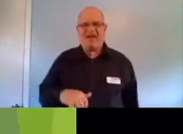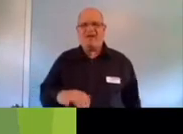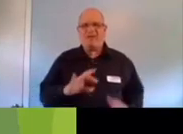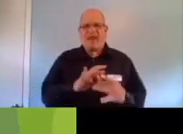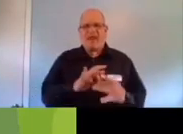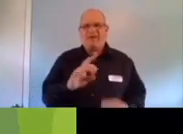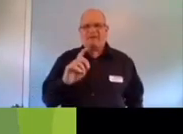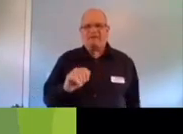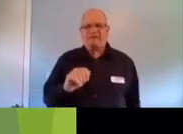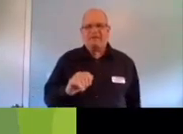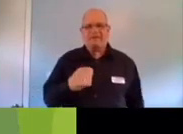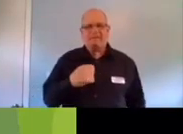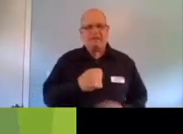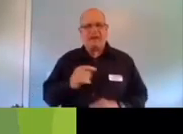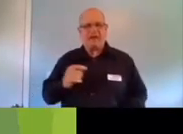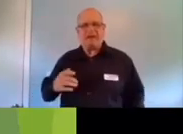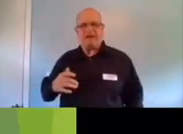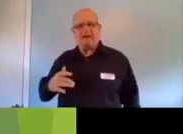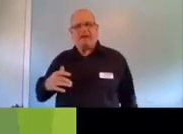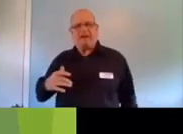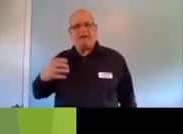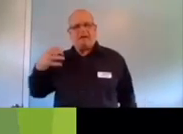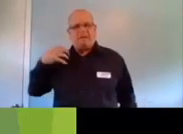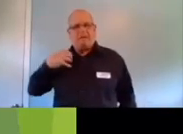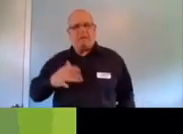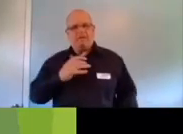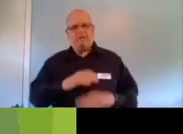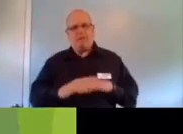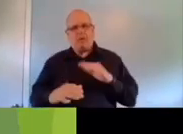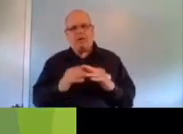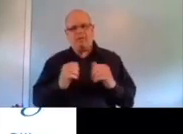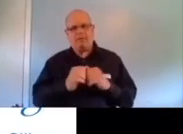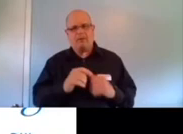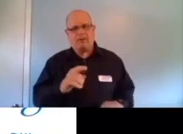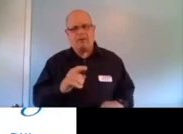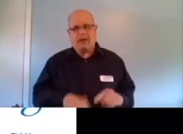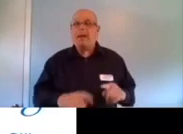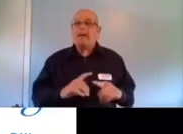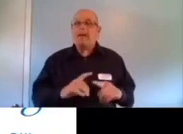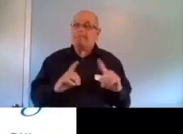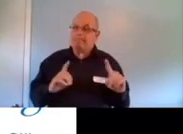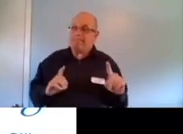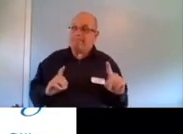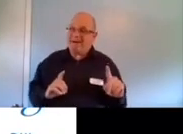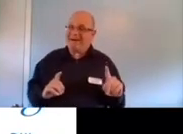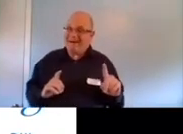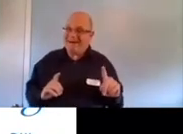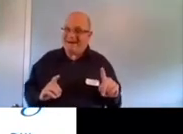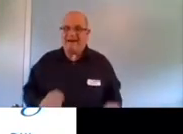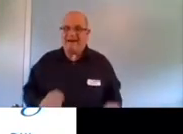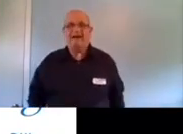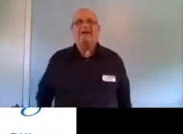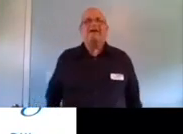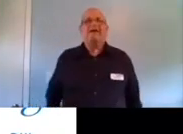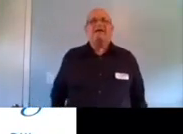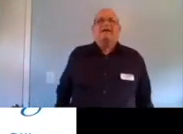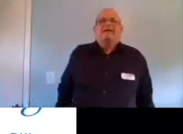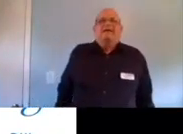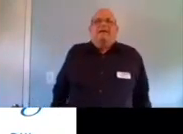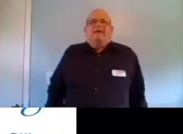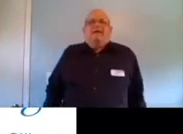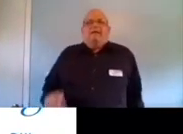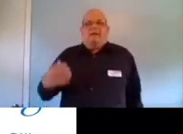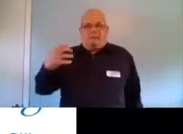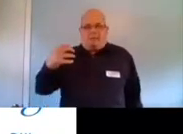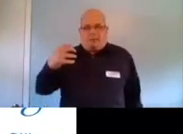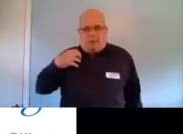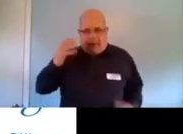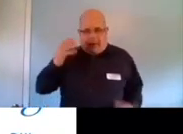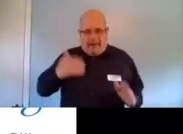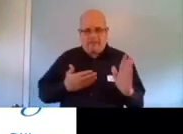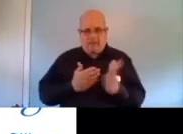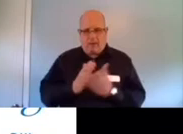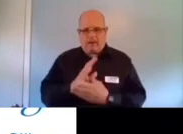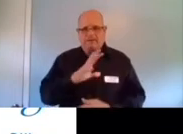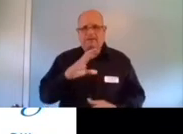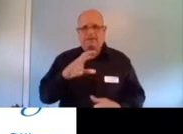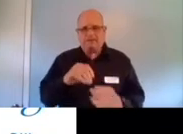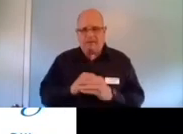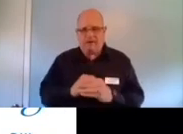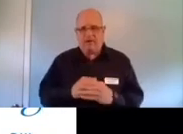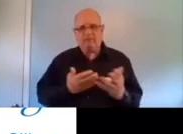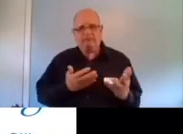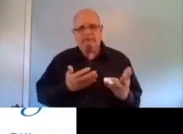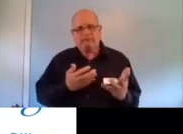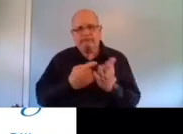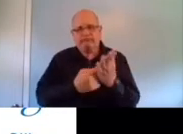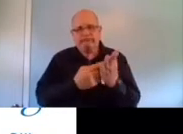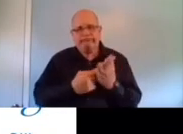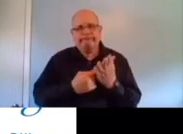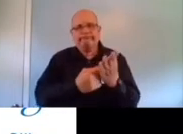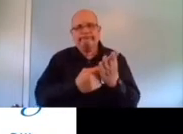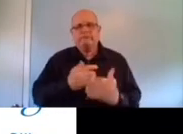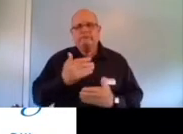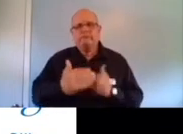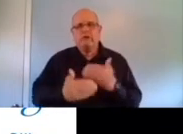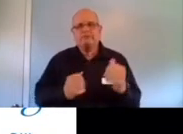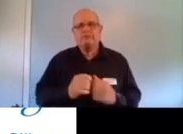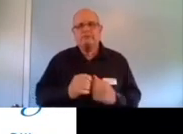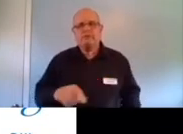However they do have the rights to engage in a thoughtful process, let's say going back